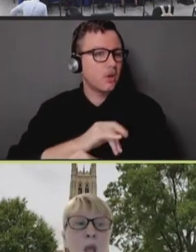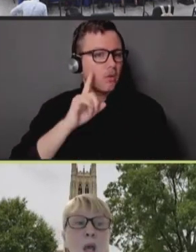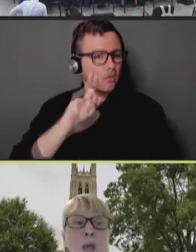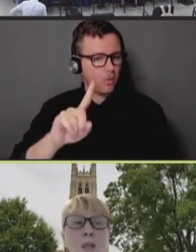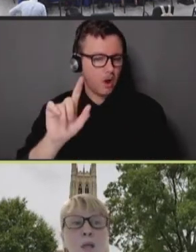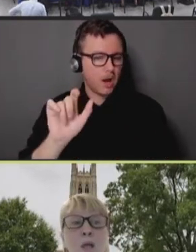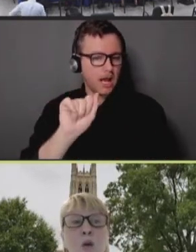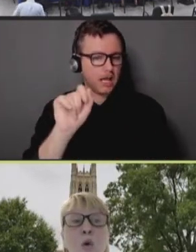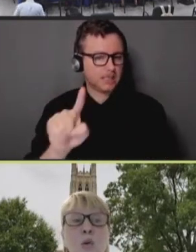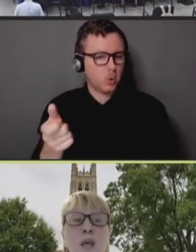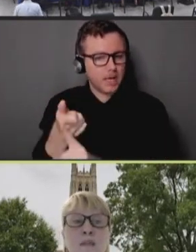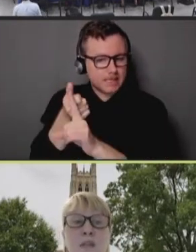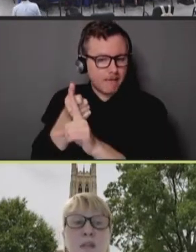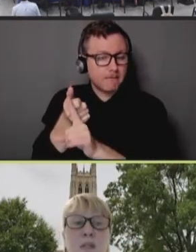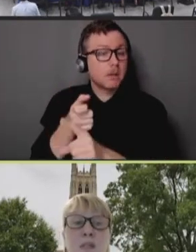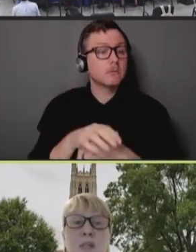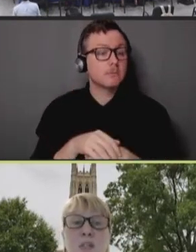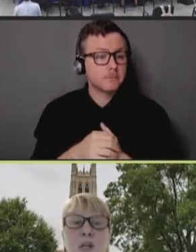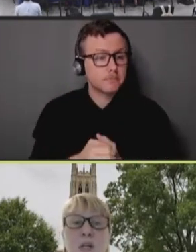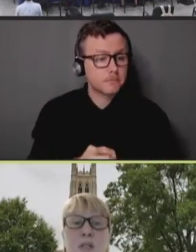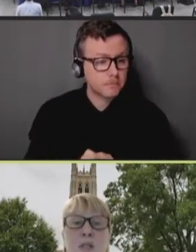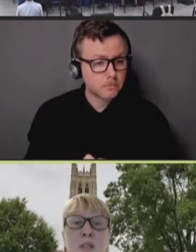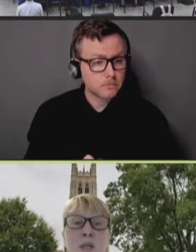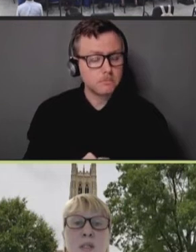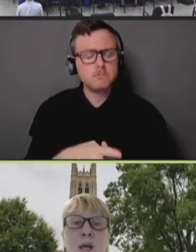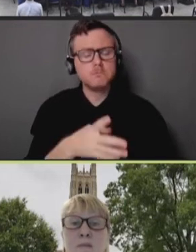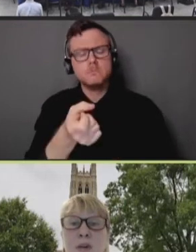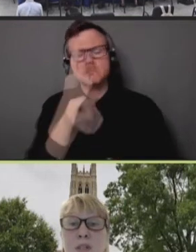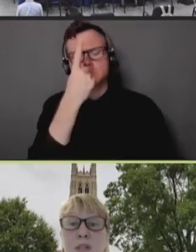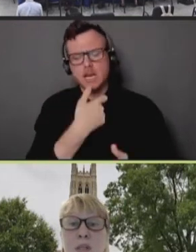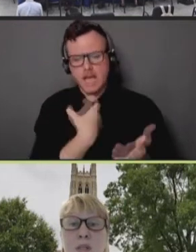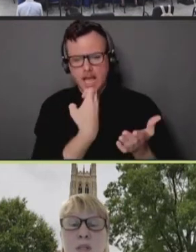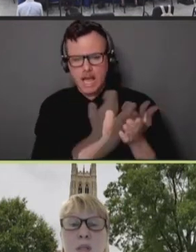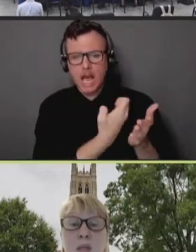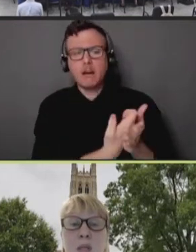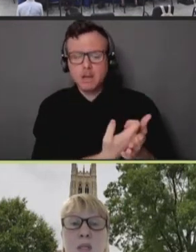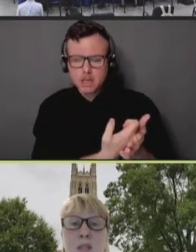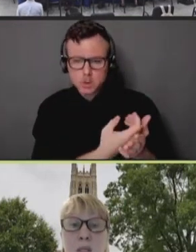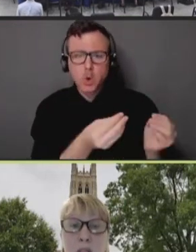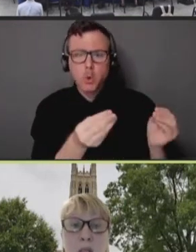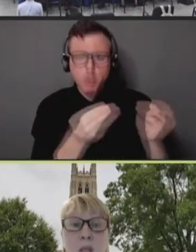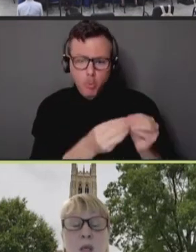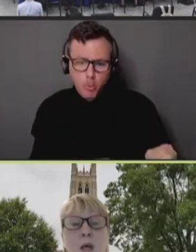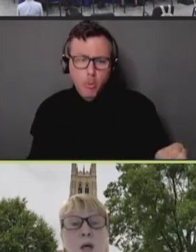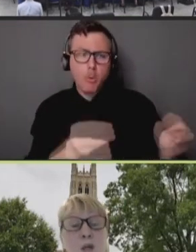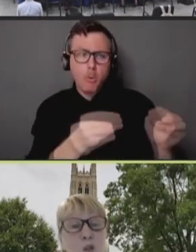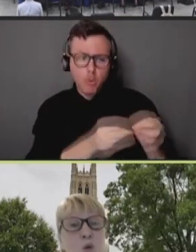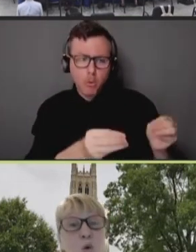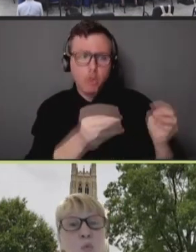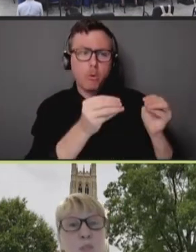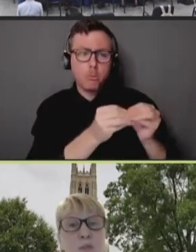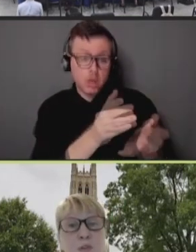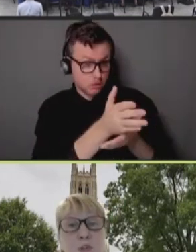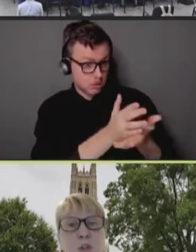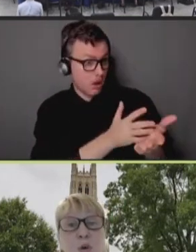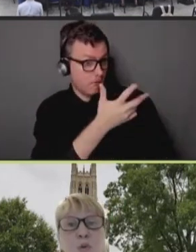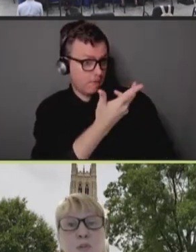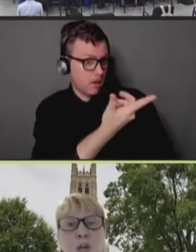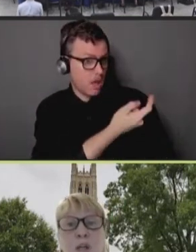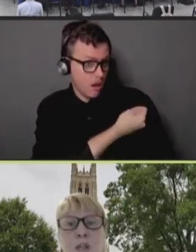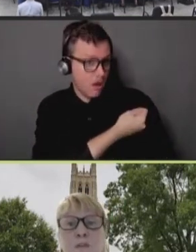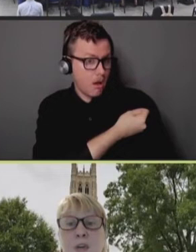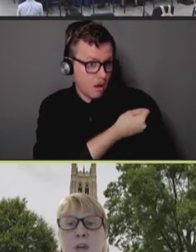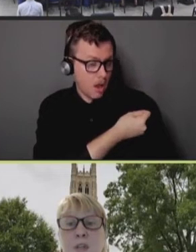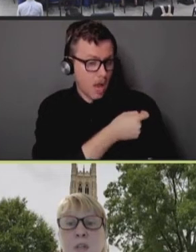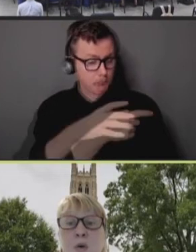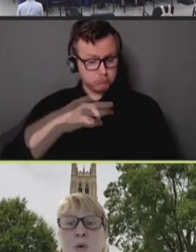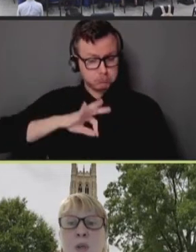And growing evidence suggests that some vaccines indeed show beneficial of target effects on